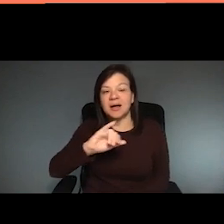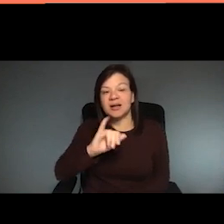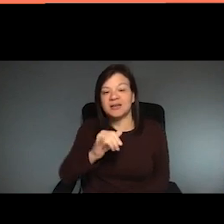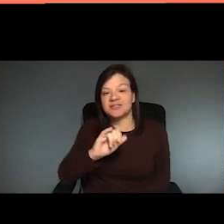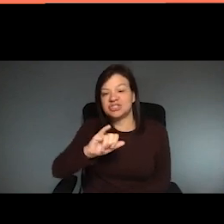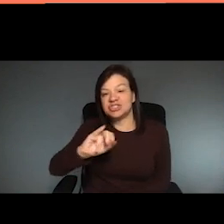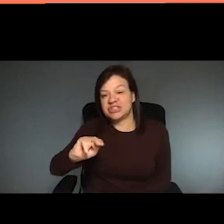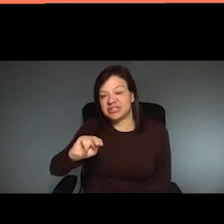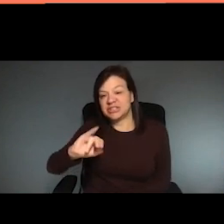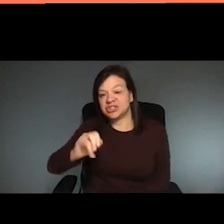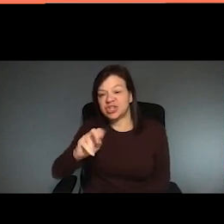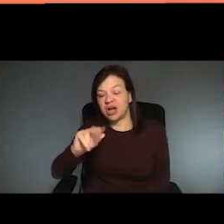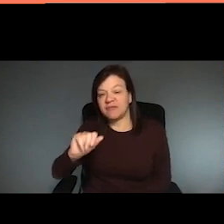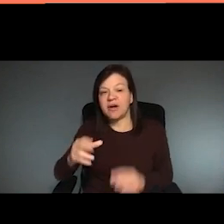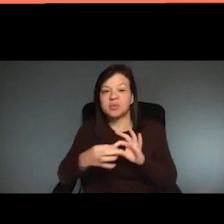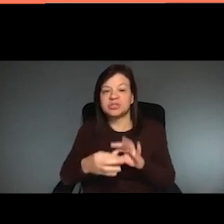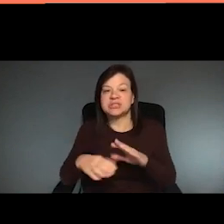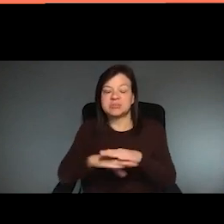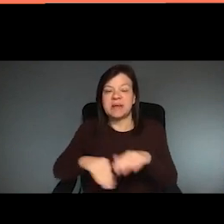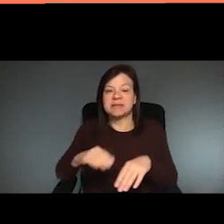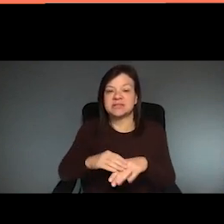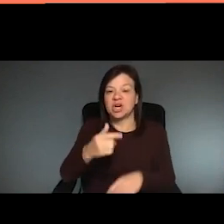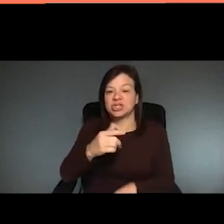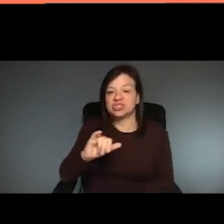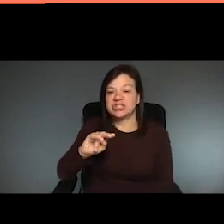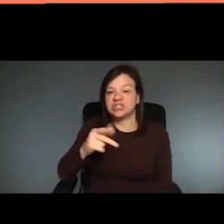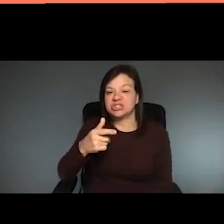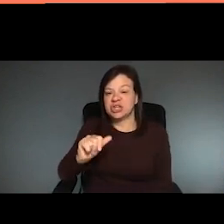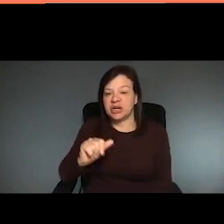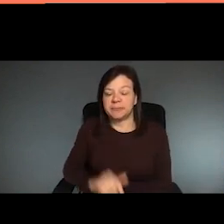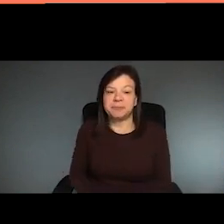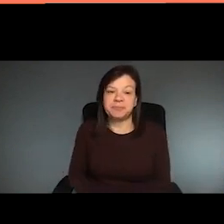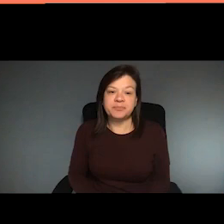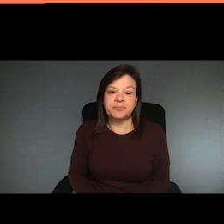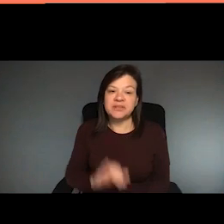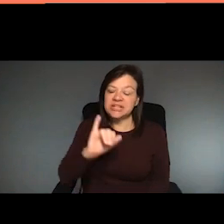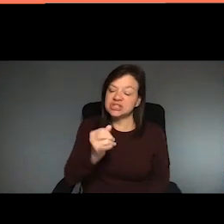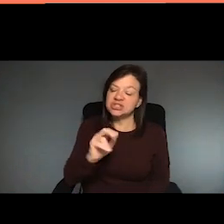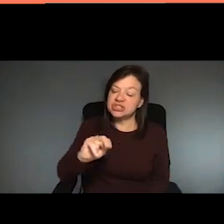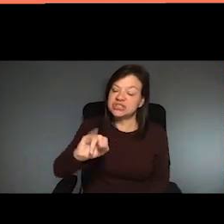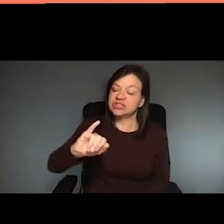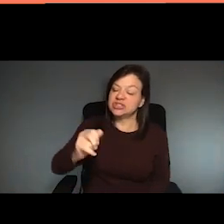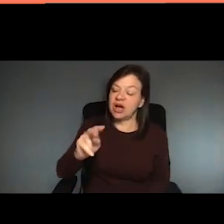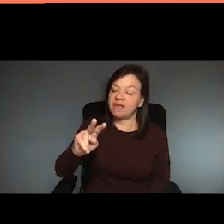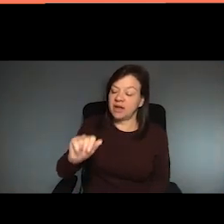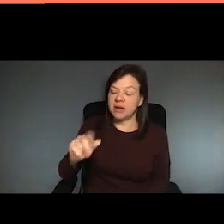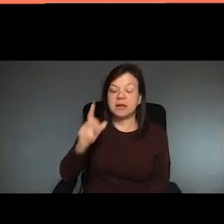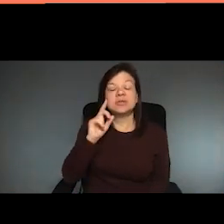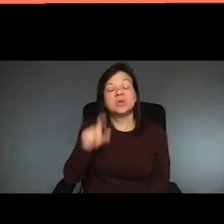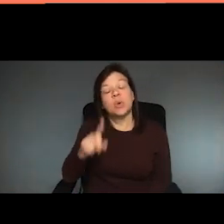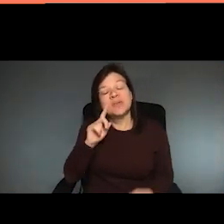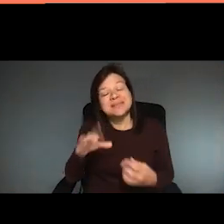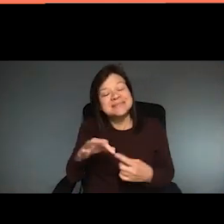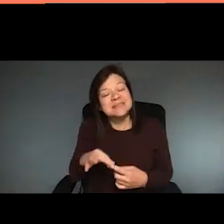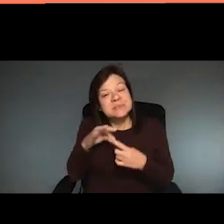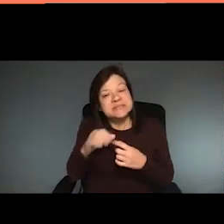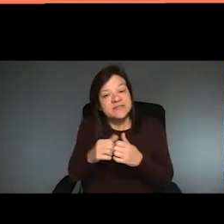TEMPLATING LANGUAGE BASED ON JINJA. GOOD TO NOTE THAT HubL USES A FAIR AMOUNT OF THINGS